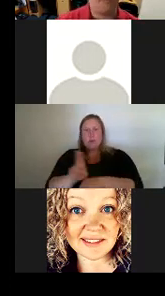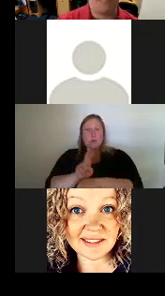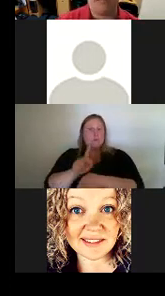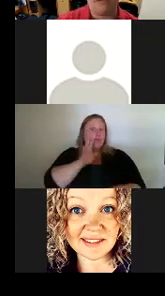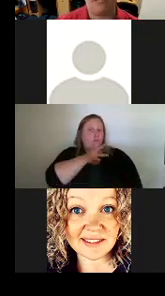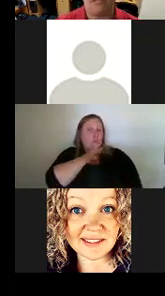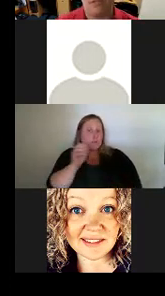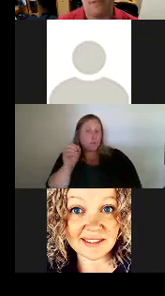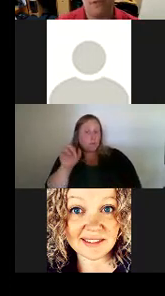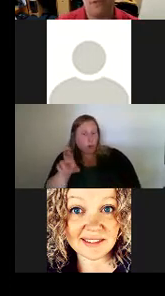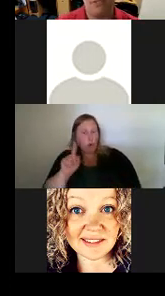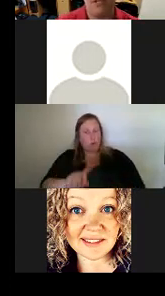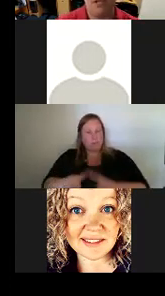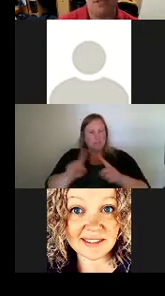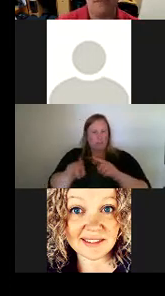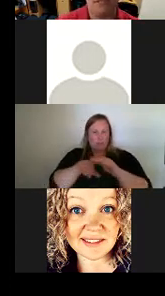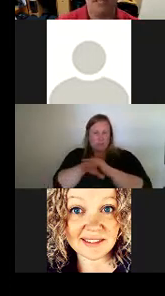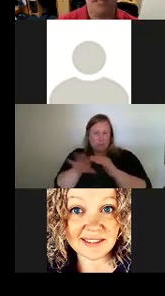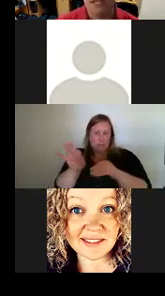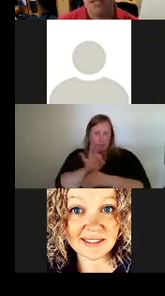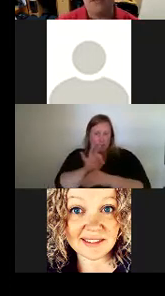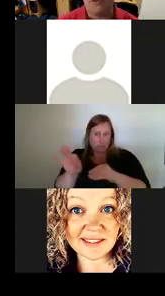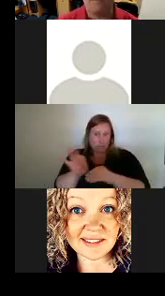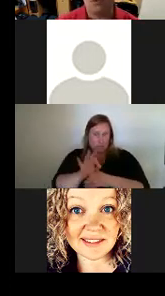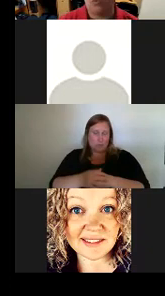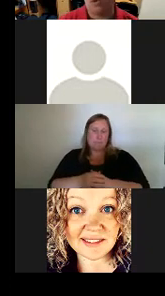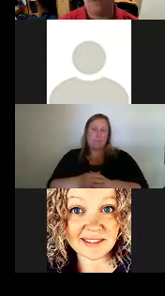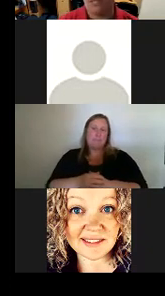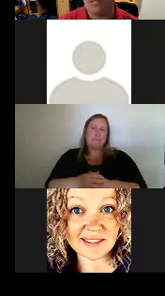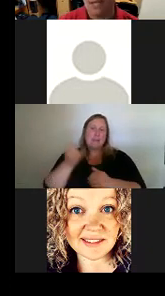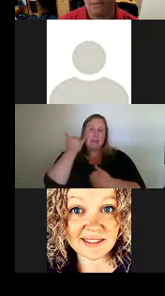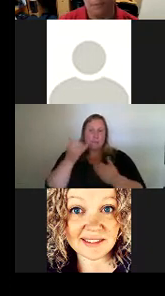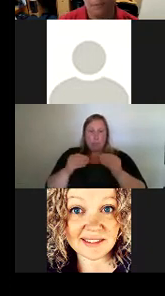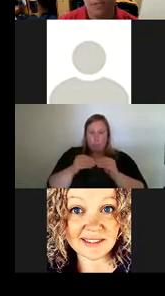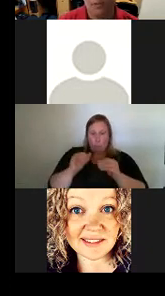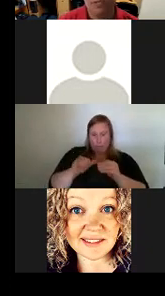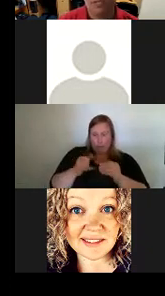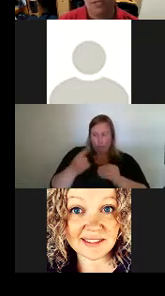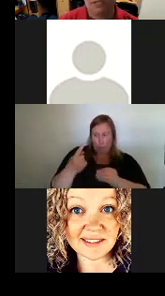ACCESSIBILITY FEATURES ON THE DEVICE. IF YOU HAVE MORE THAN ONE OPTION SET, YOU NEED TO SELECT